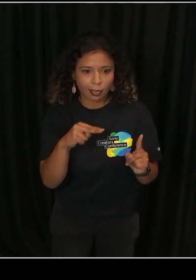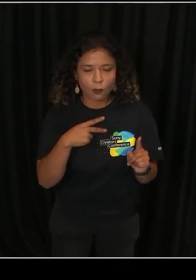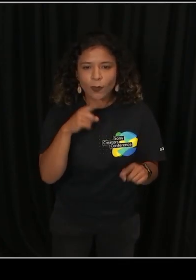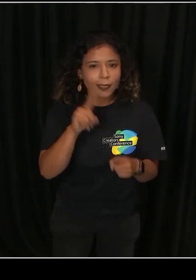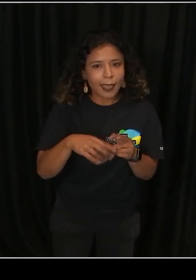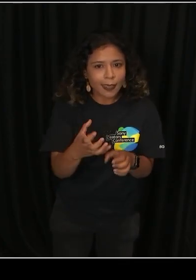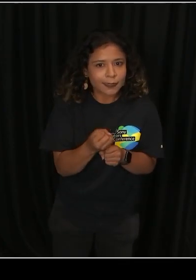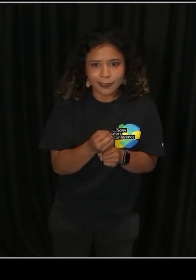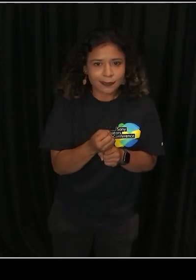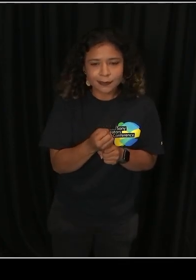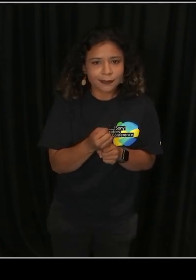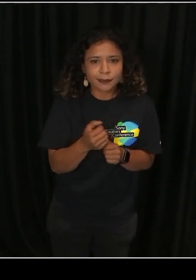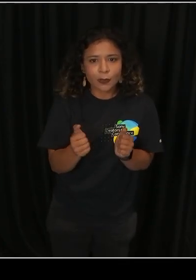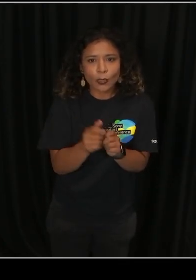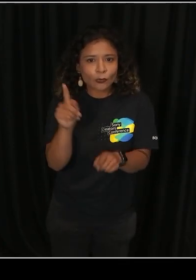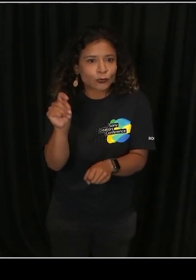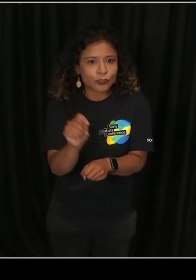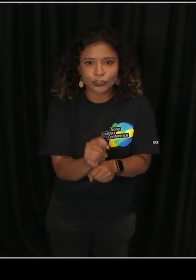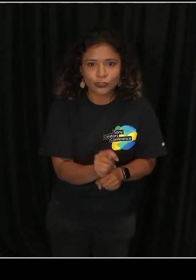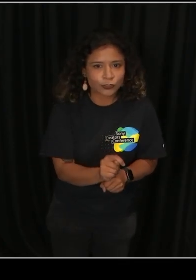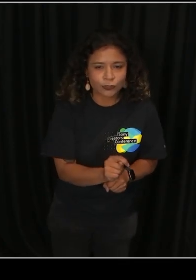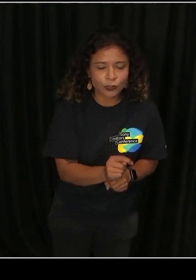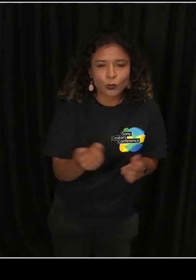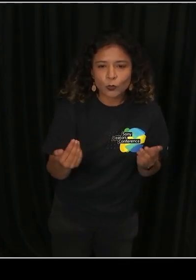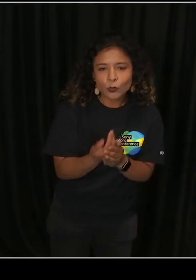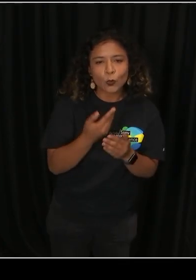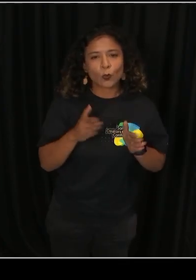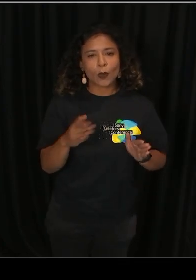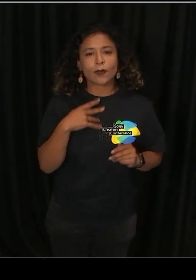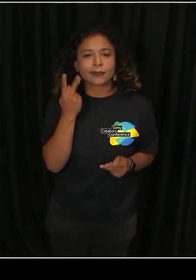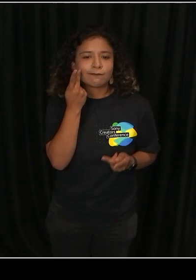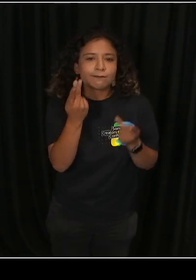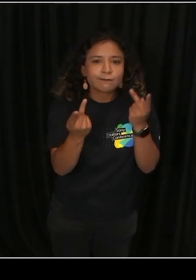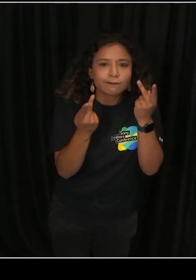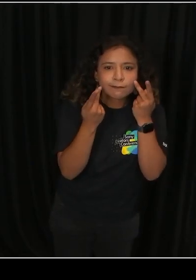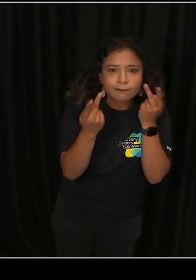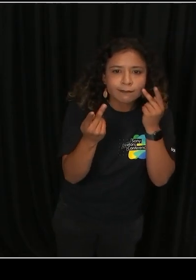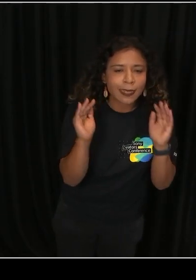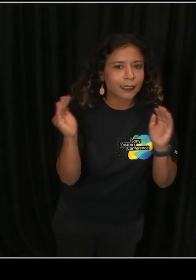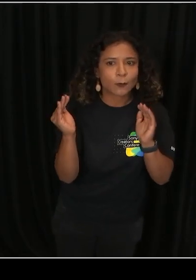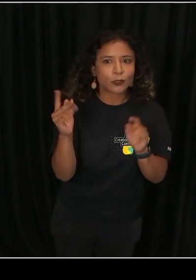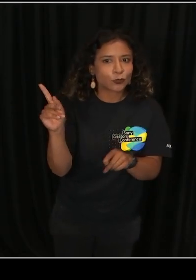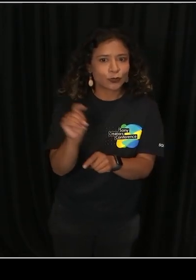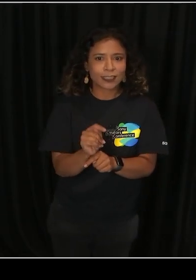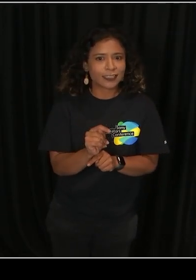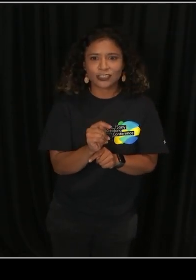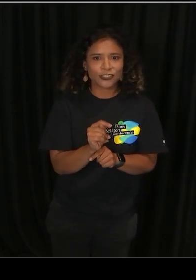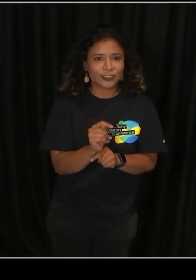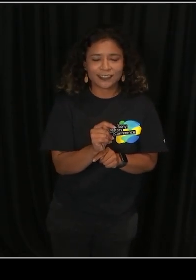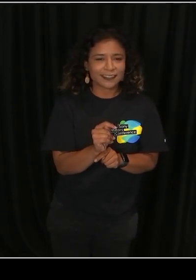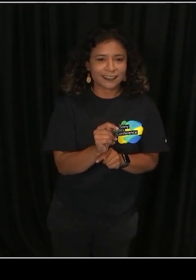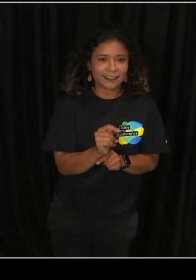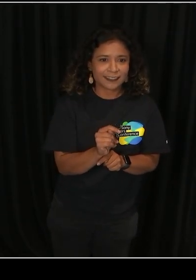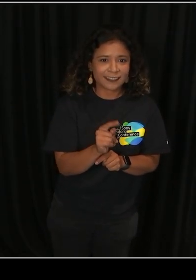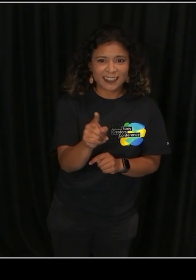really gives us new ways of visualizing compared to traditional broadcast. This, by the way, I think it was 100 times slo mo.